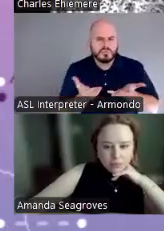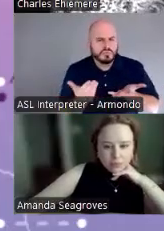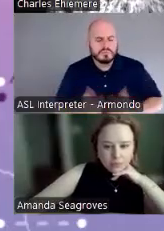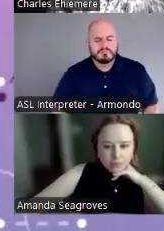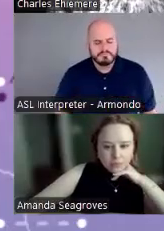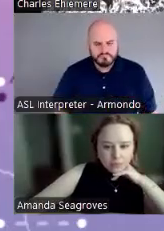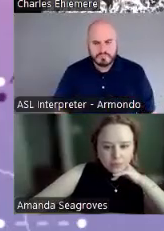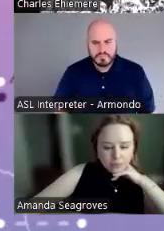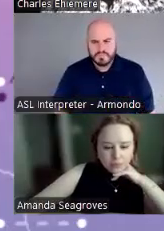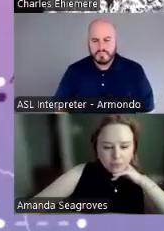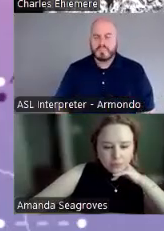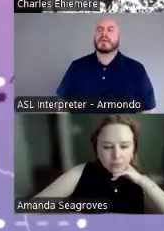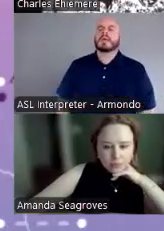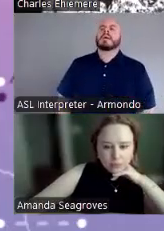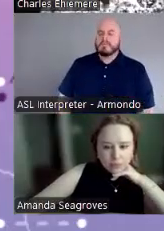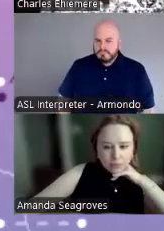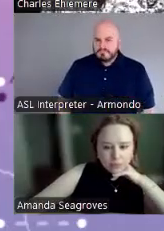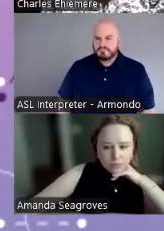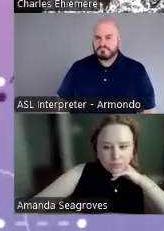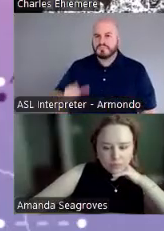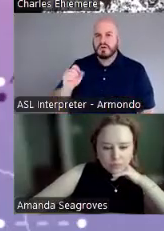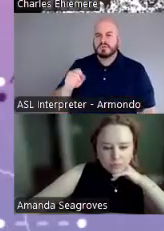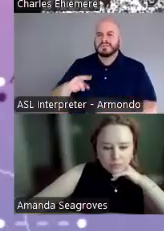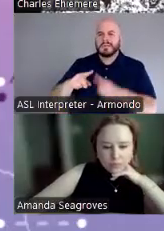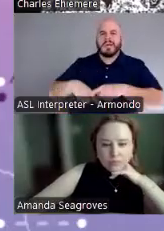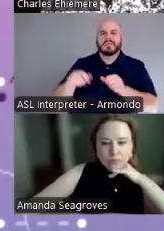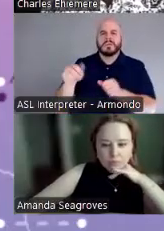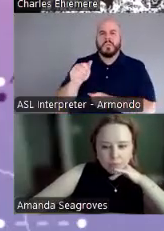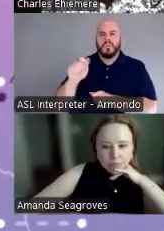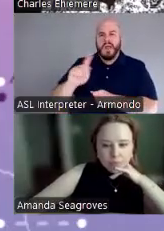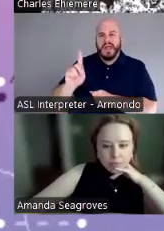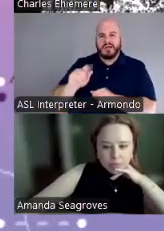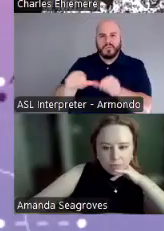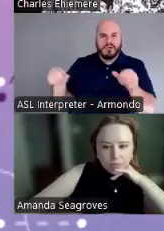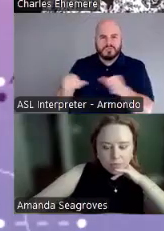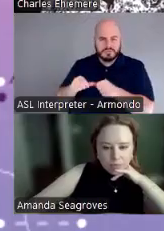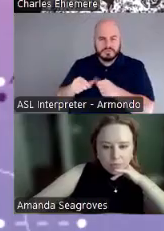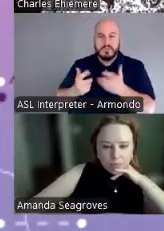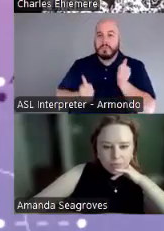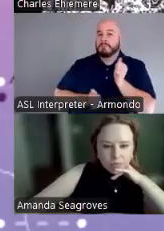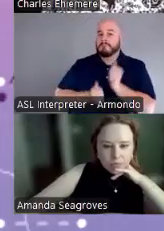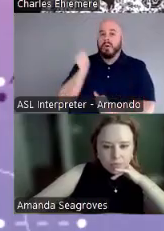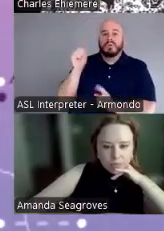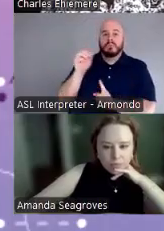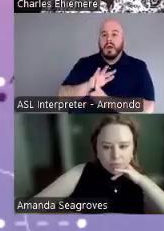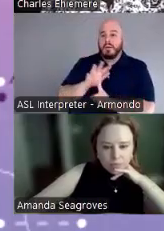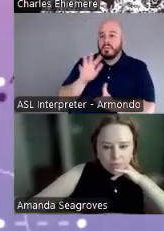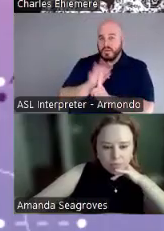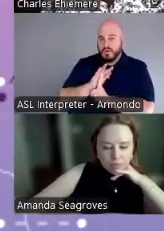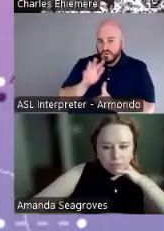OK, so it depends on the location, but the most popular you can think of